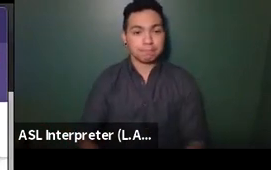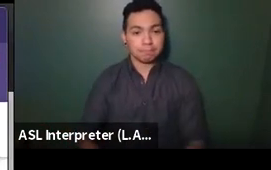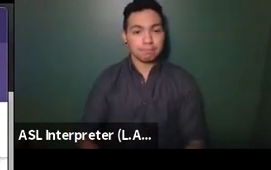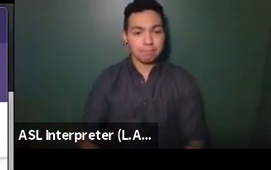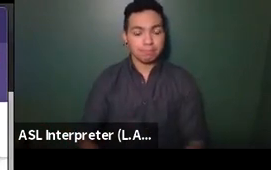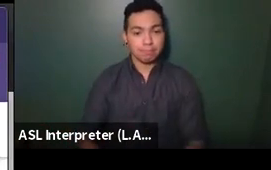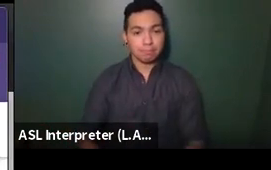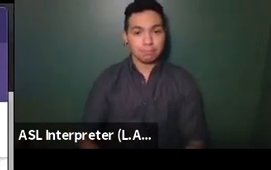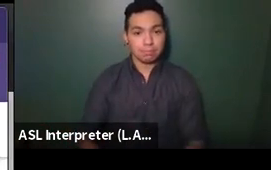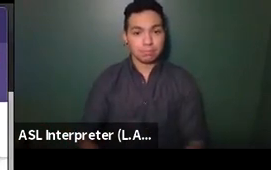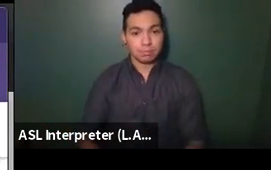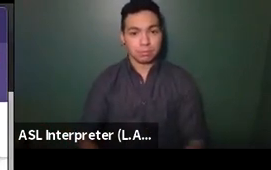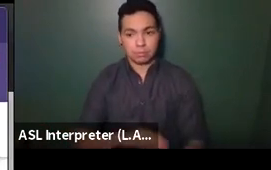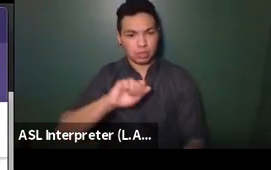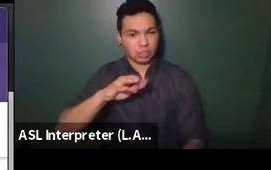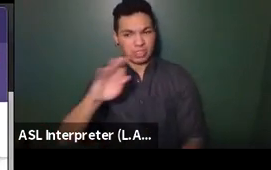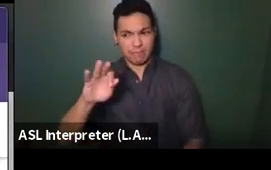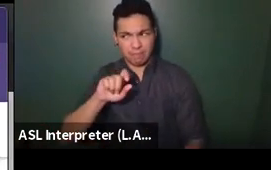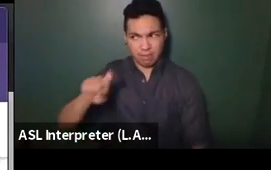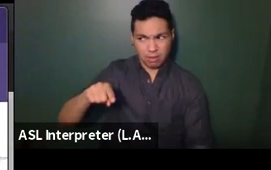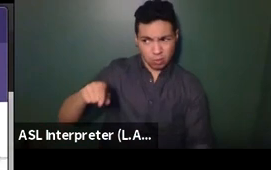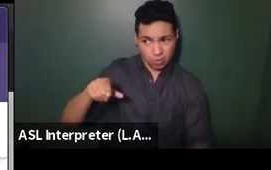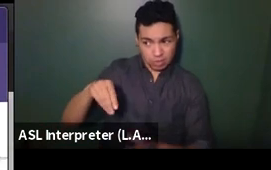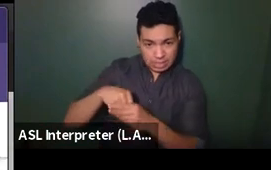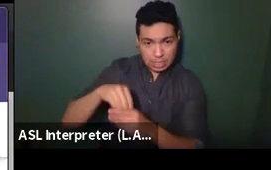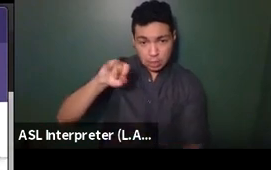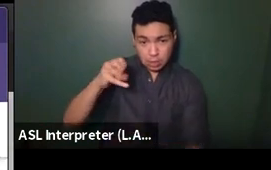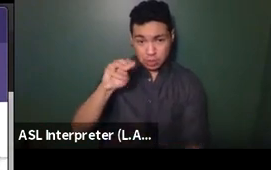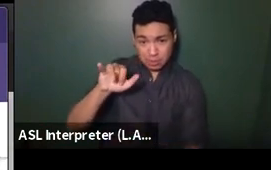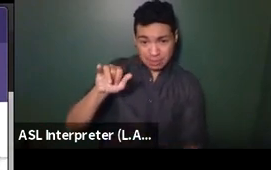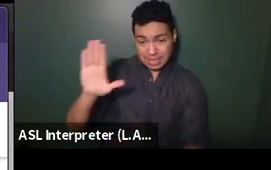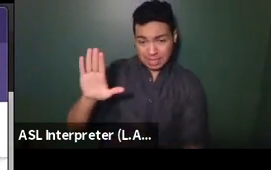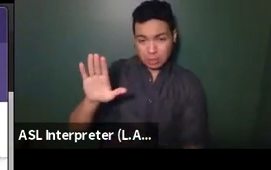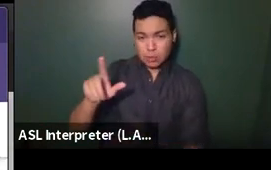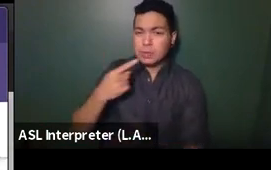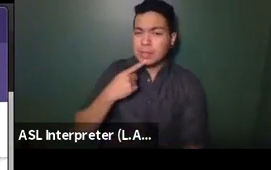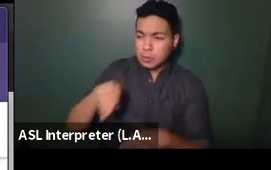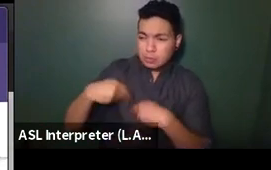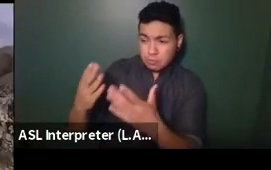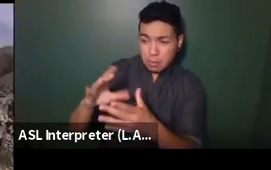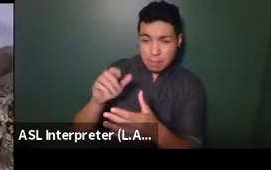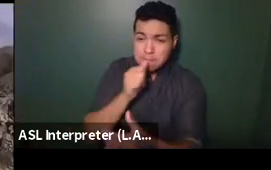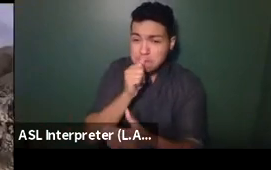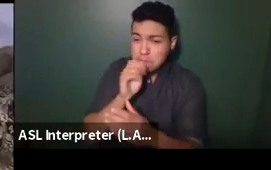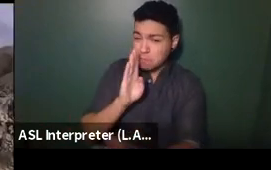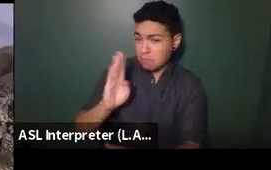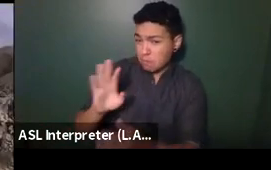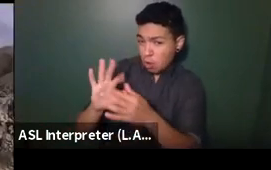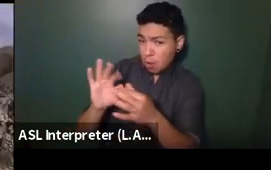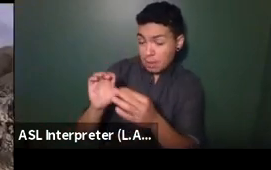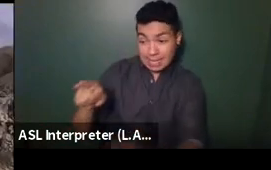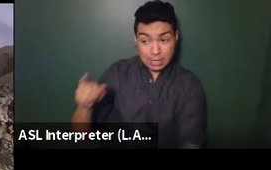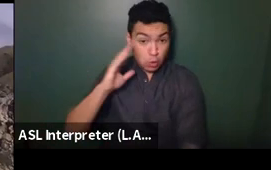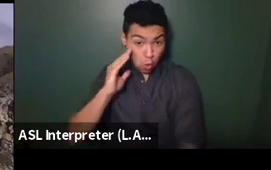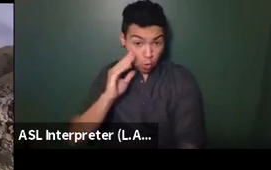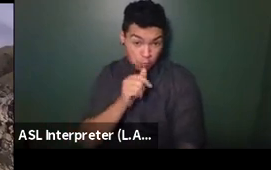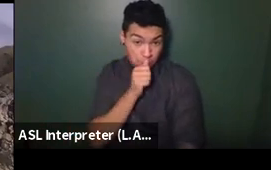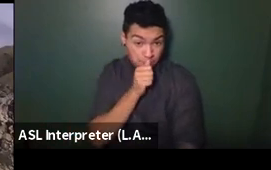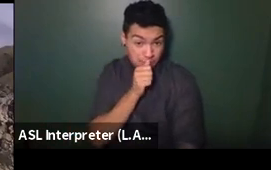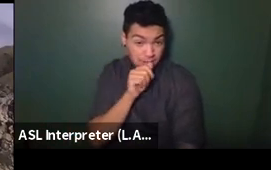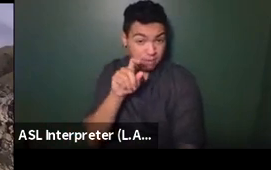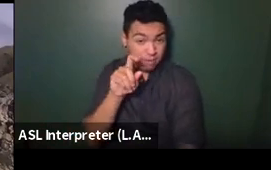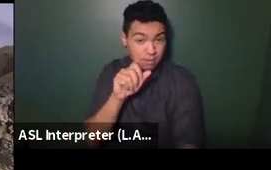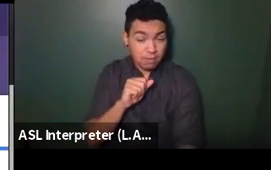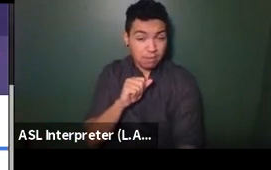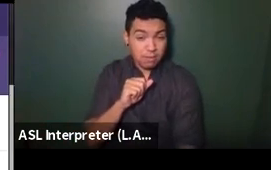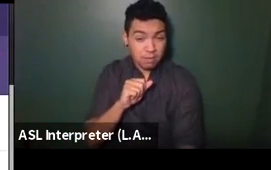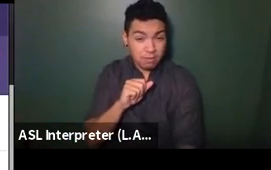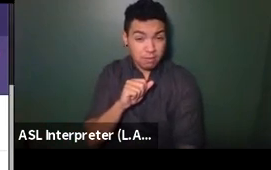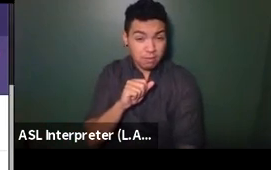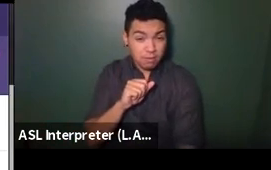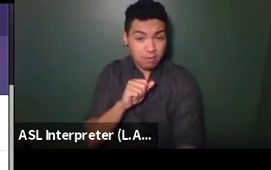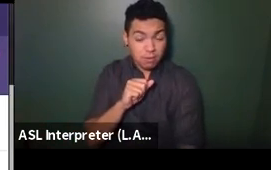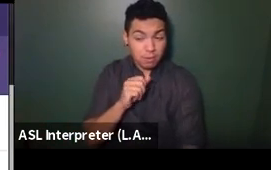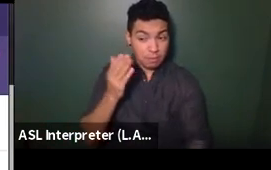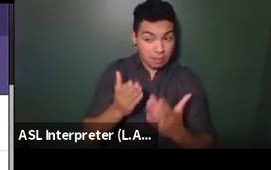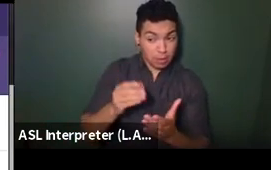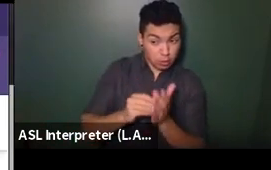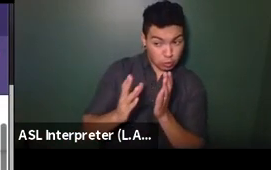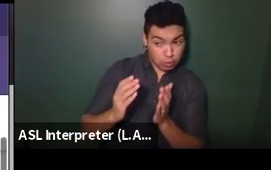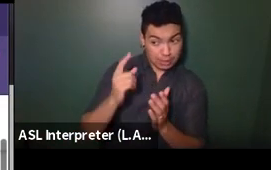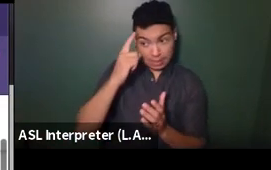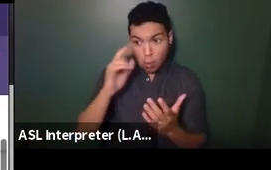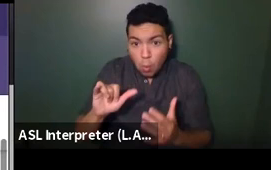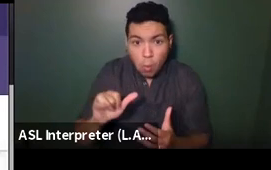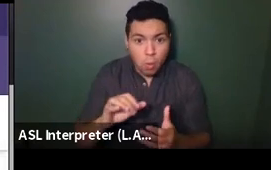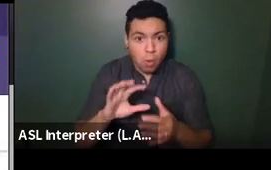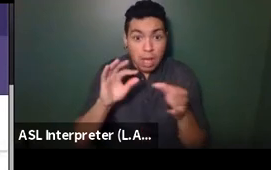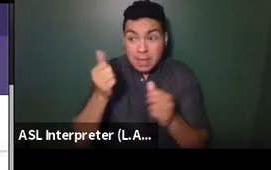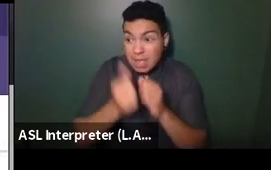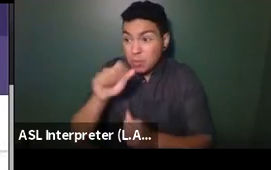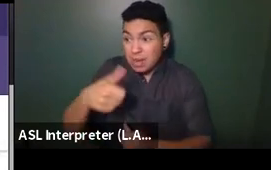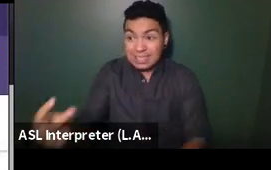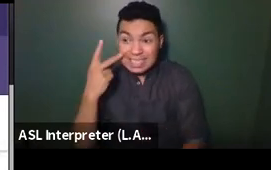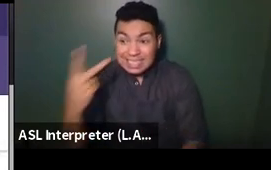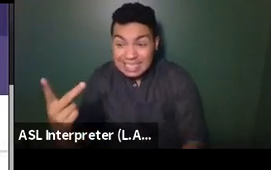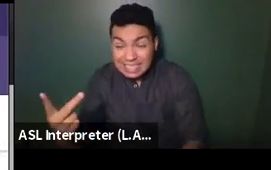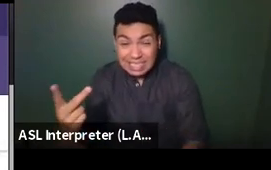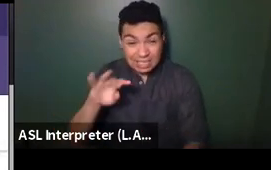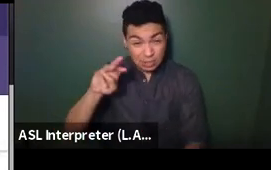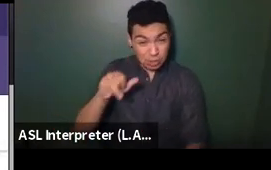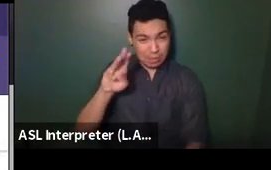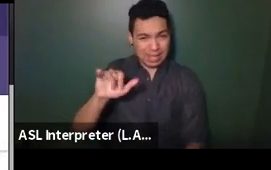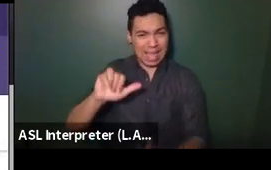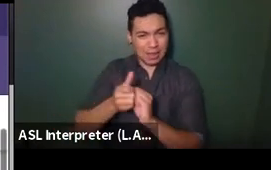Jeff Crawford: So you're in Jimmy's page. And I'm curious, Katherine, you gave a private comment to Jimmy. Is that private and he knows it's private or would the students know or not that is just a comment, like, is this something everybody else has seen? Like how would they know or do you know that?